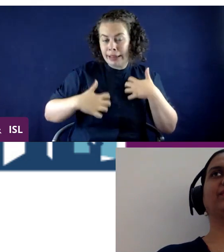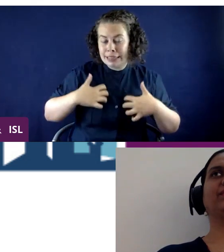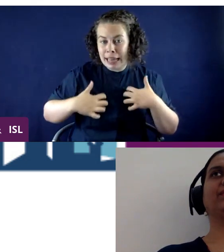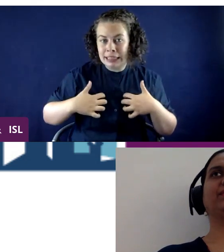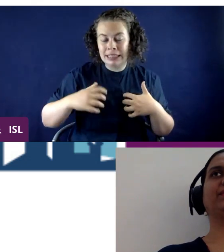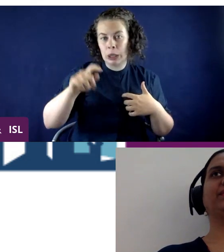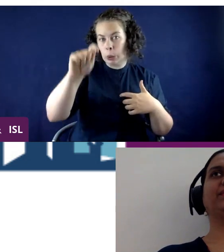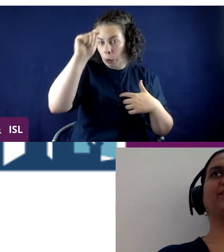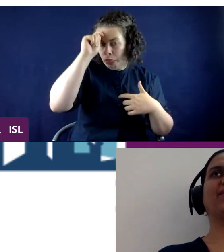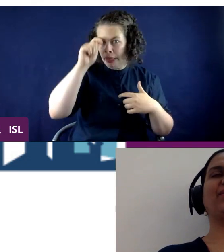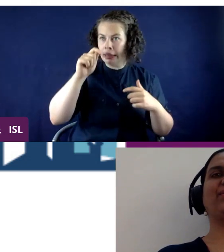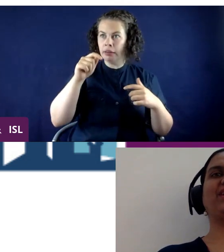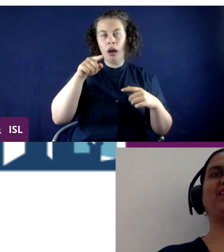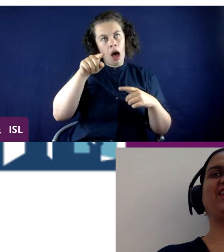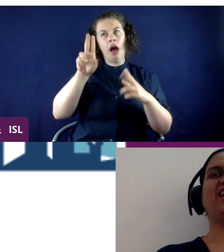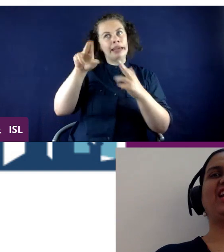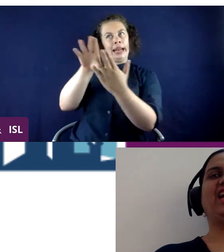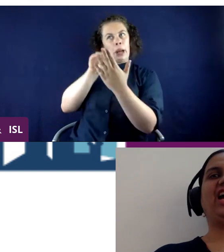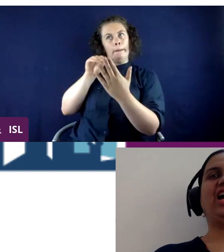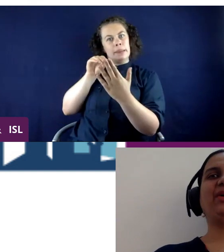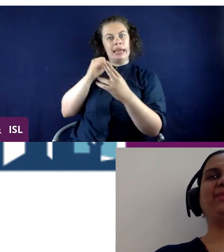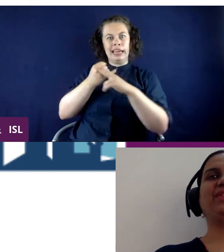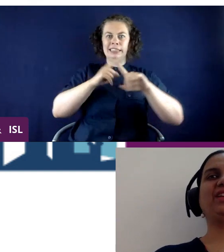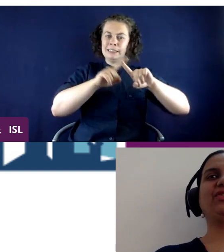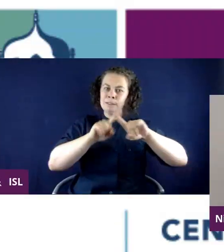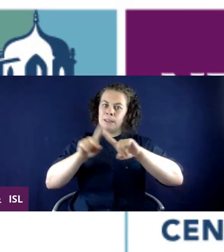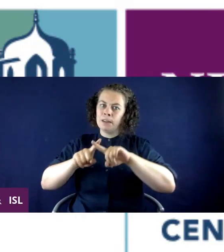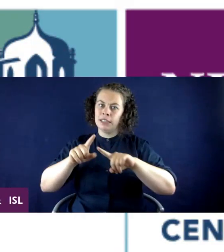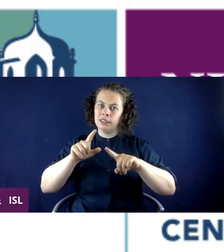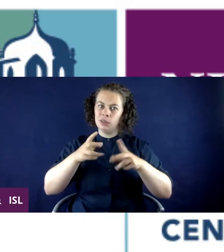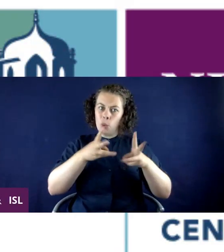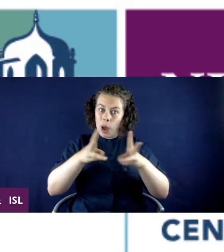in other contexts? Thank you so much.